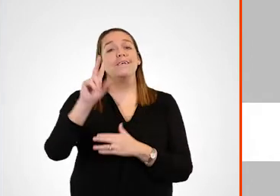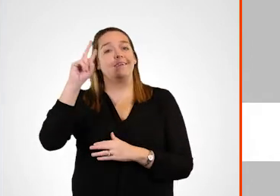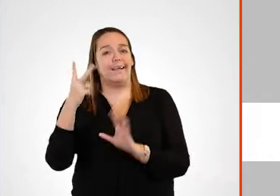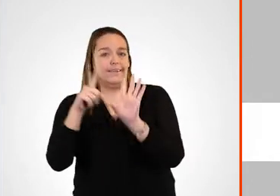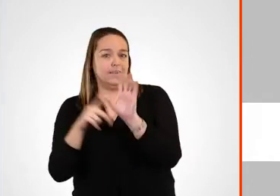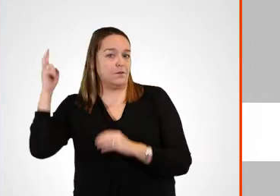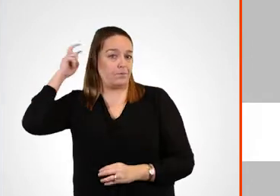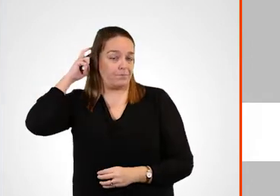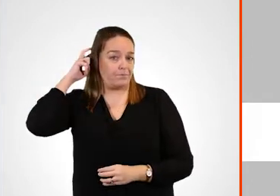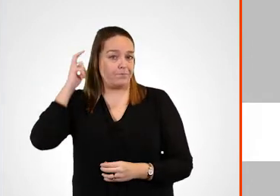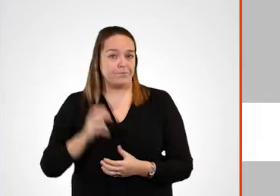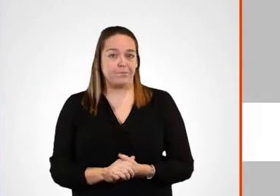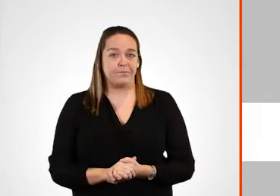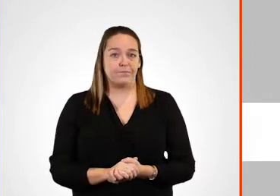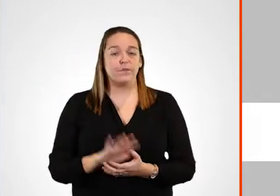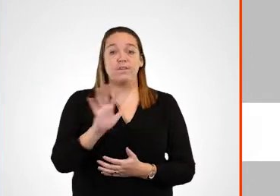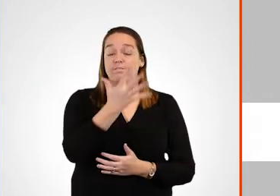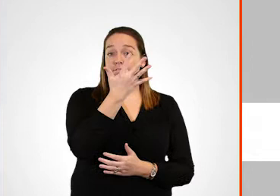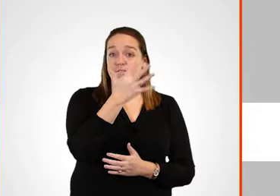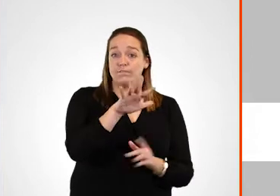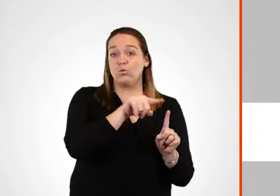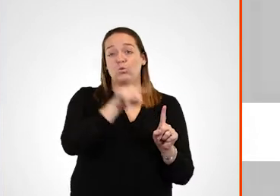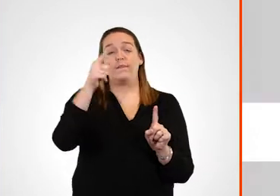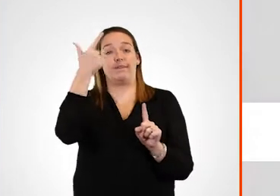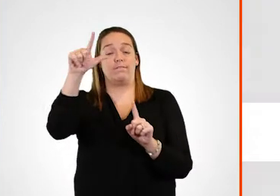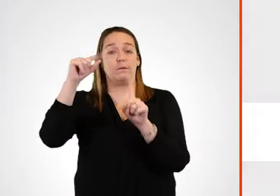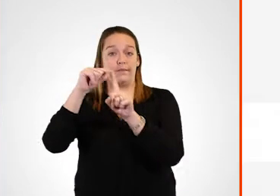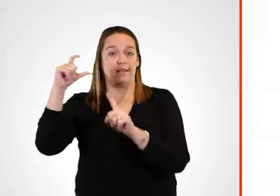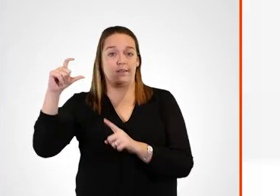of cochlear implant use from about 50 to 70%,